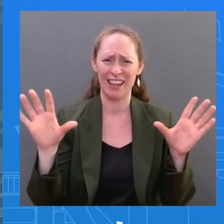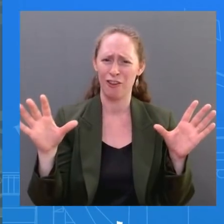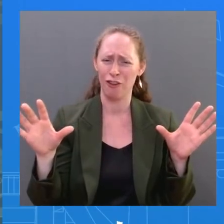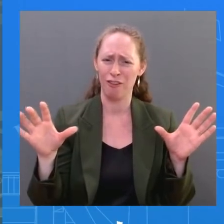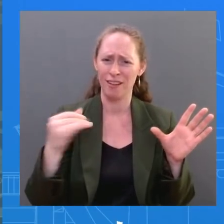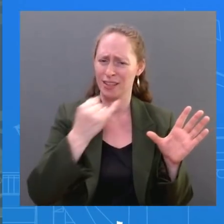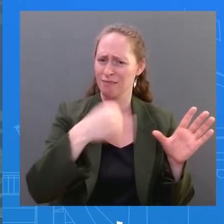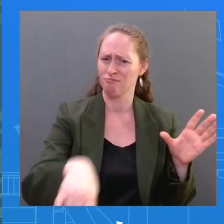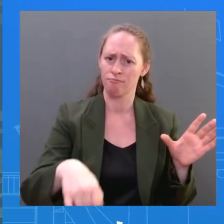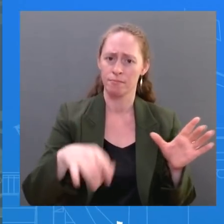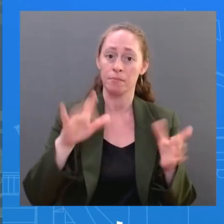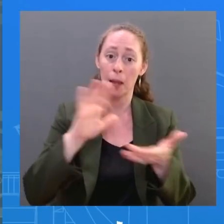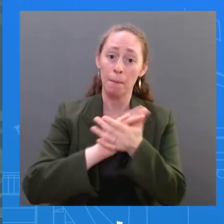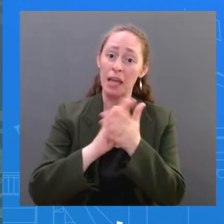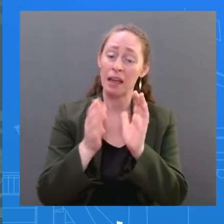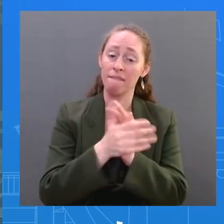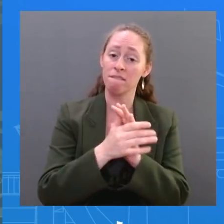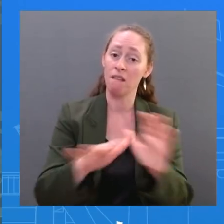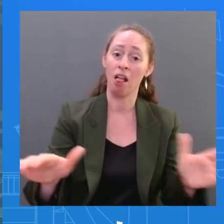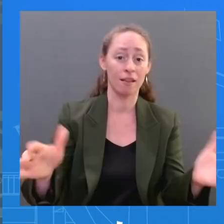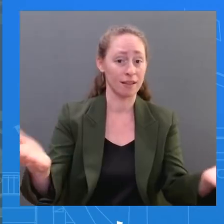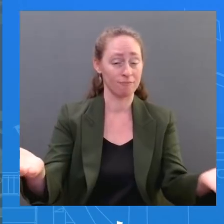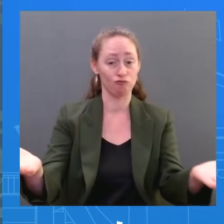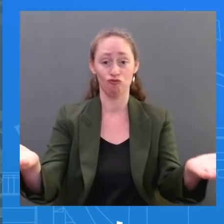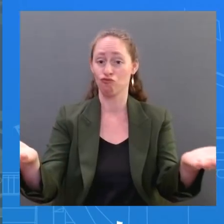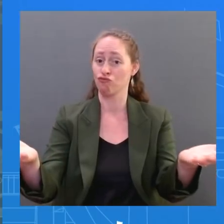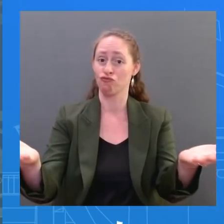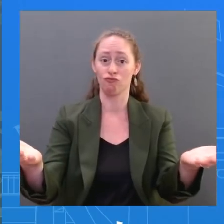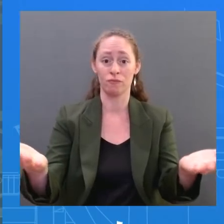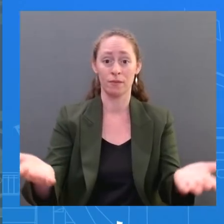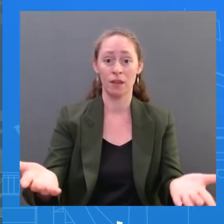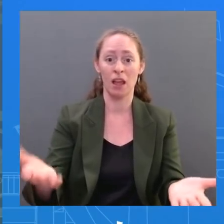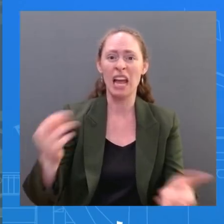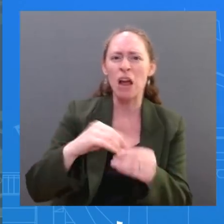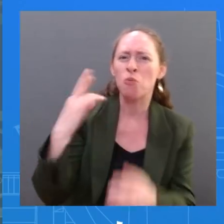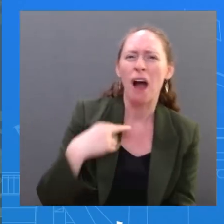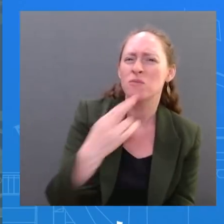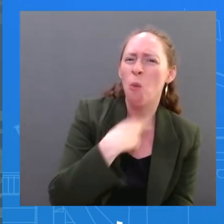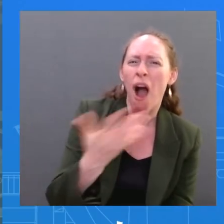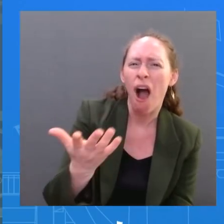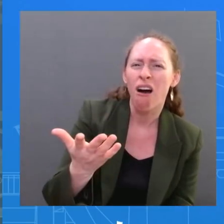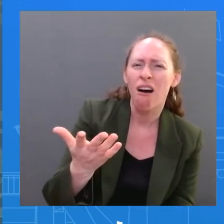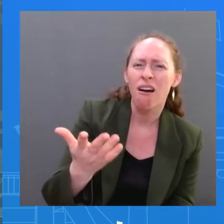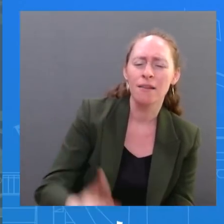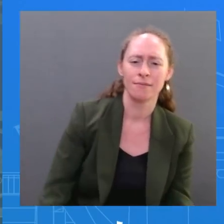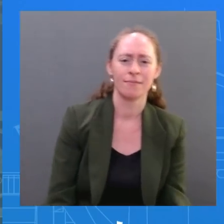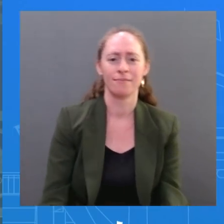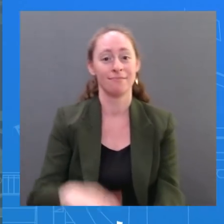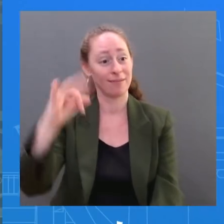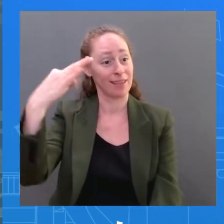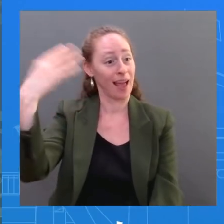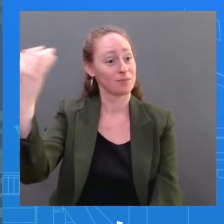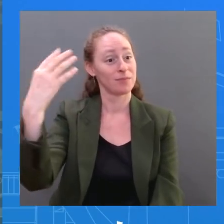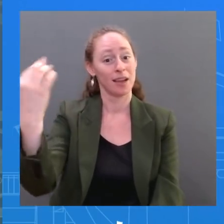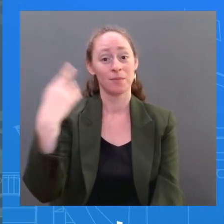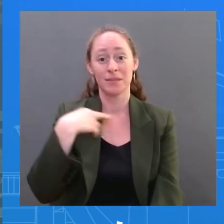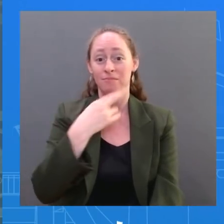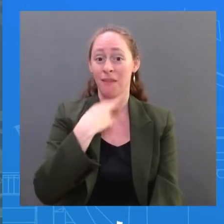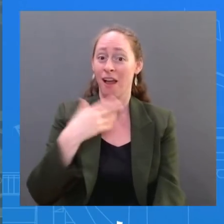to be able to do that. The Press: In a restaurant? Ms. Jean-Pierre: If it's outside of a restaurant, if it's peaceful, for sure. The Press: Really?